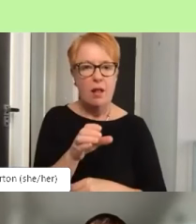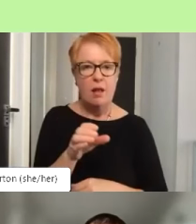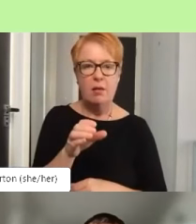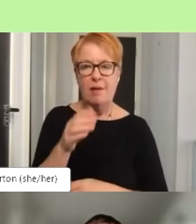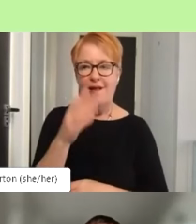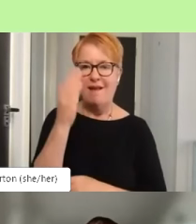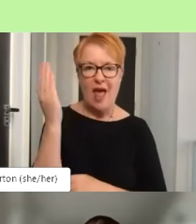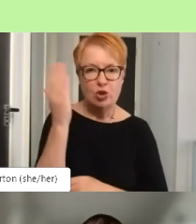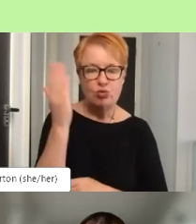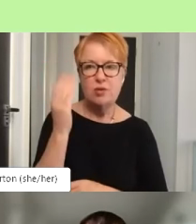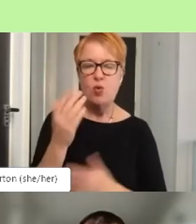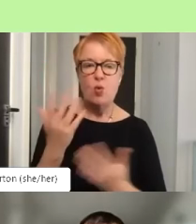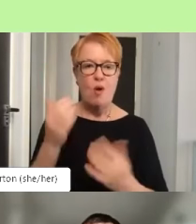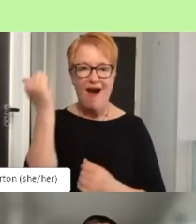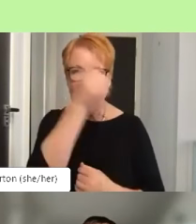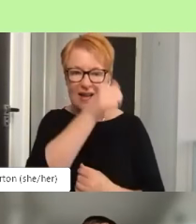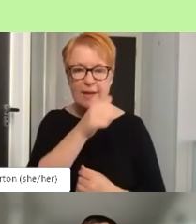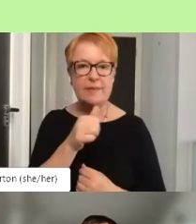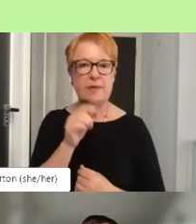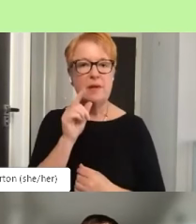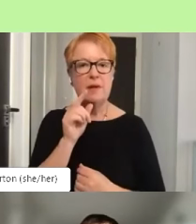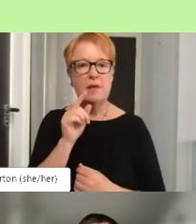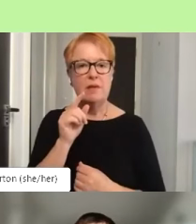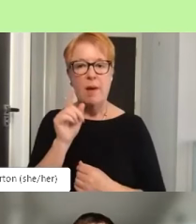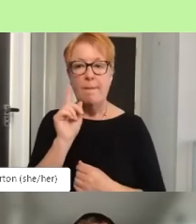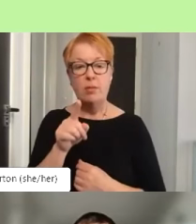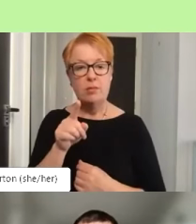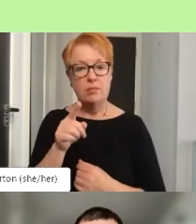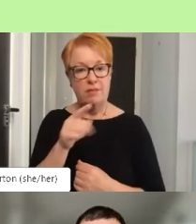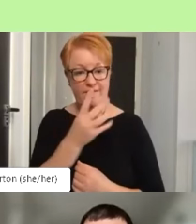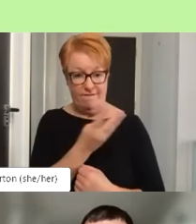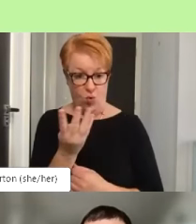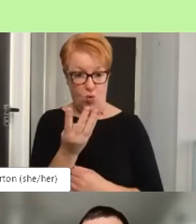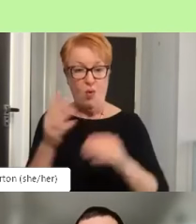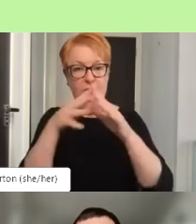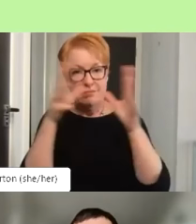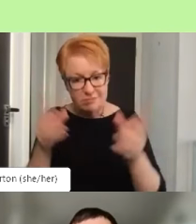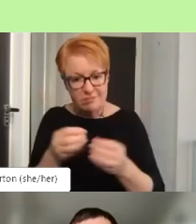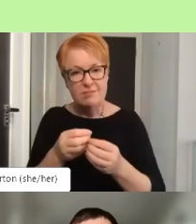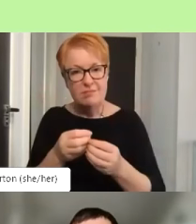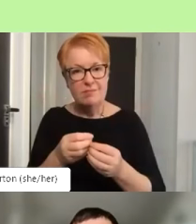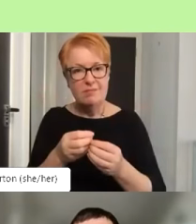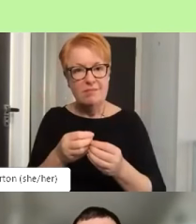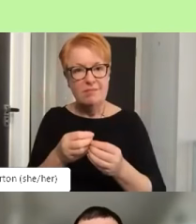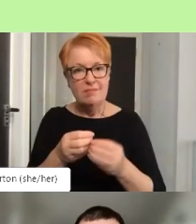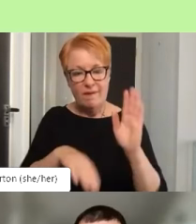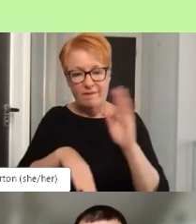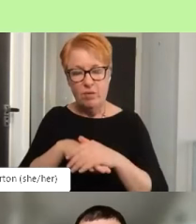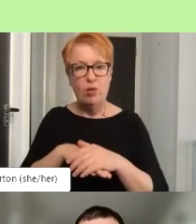but also take care of the whole branch an organisation after a few years of preparation,